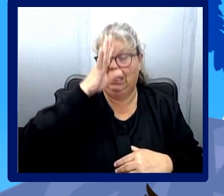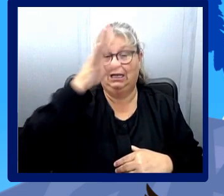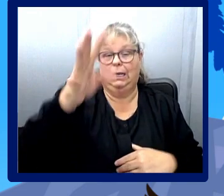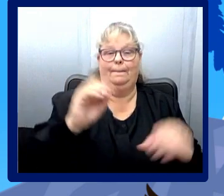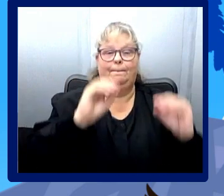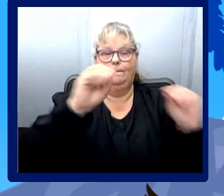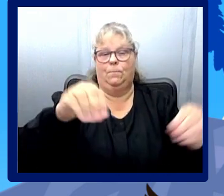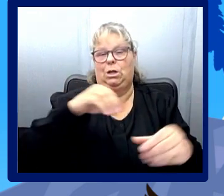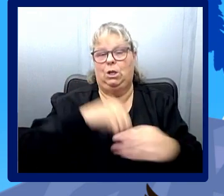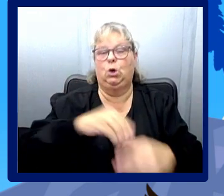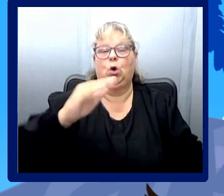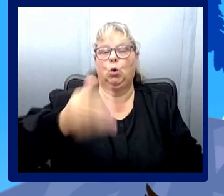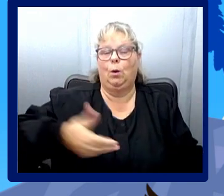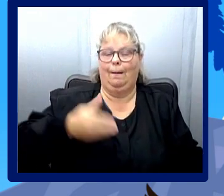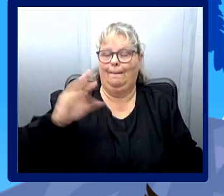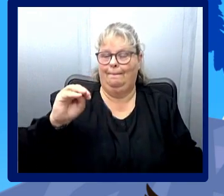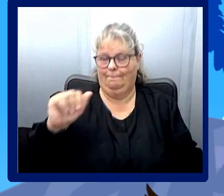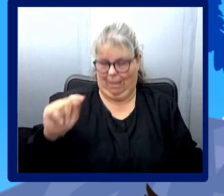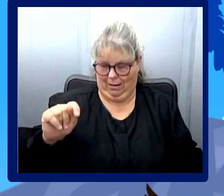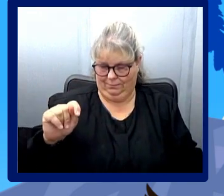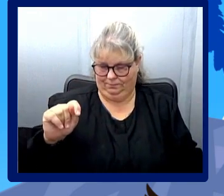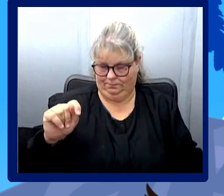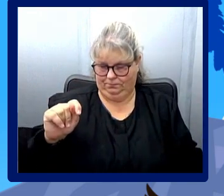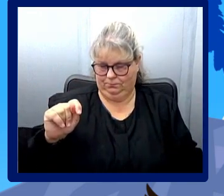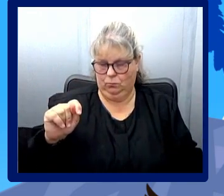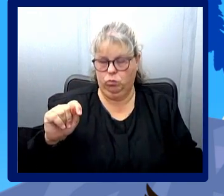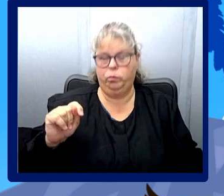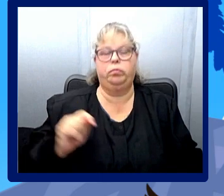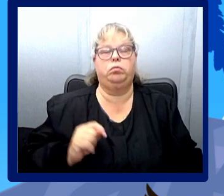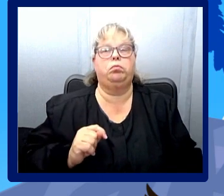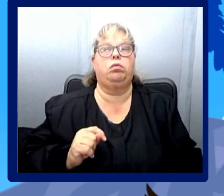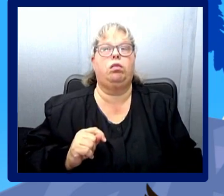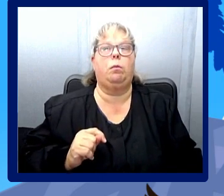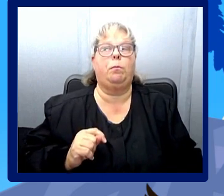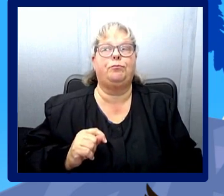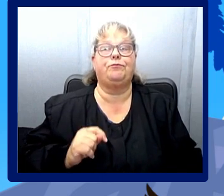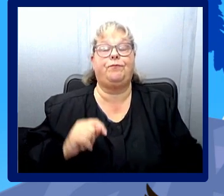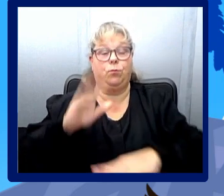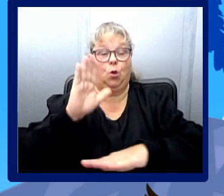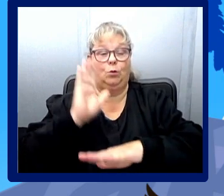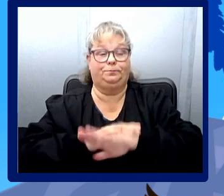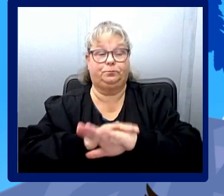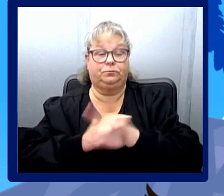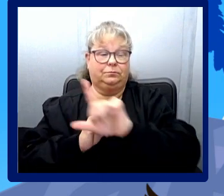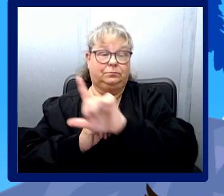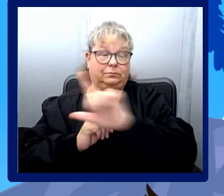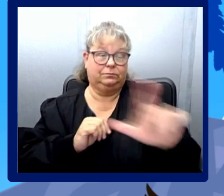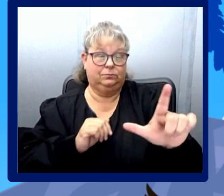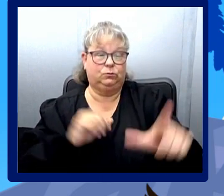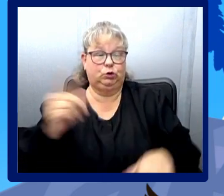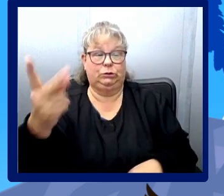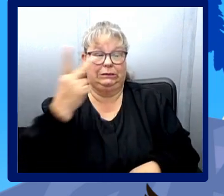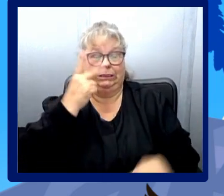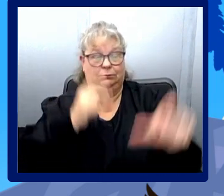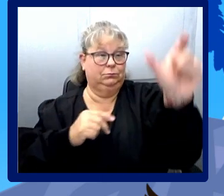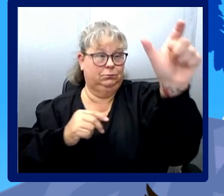and an API name, a type, and we could even say whether it is mandatory or not.